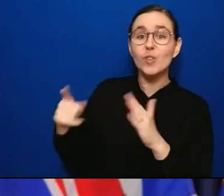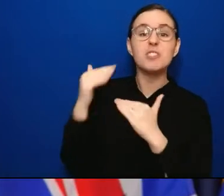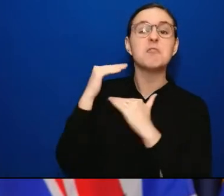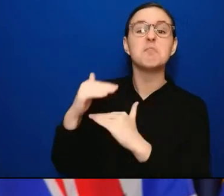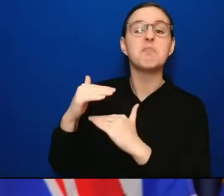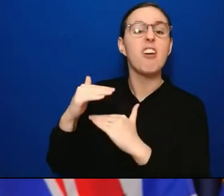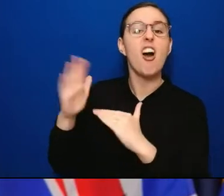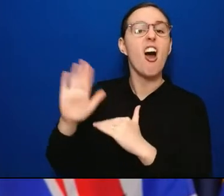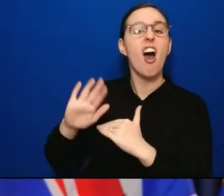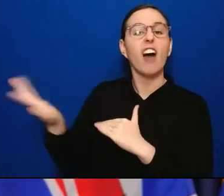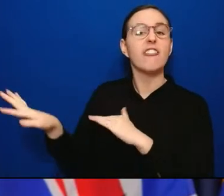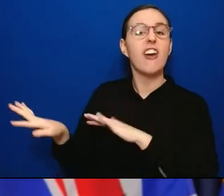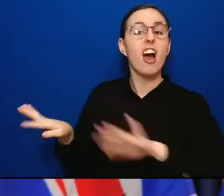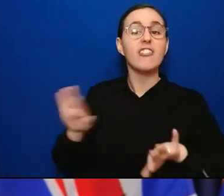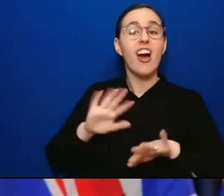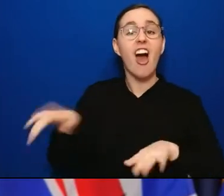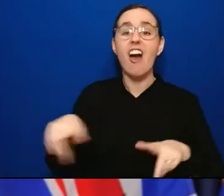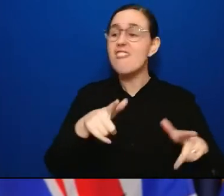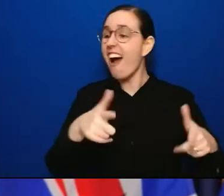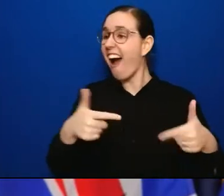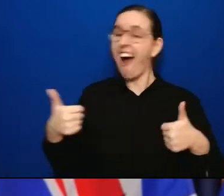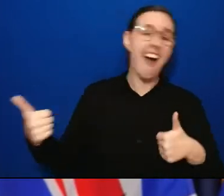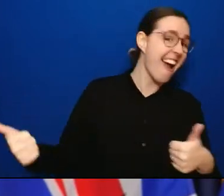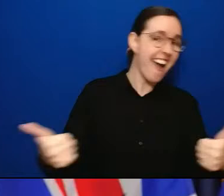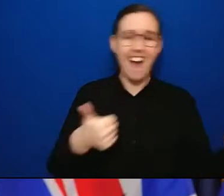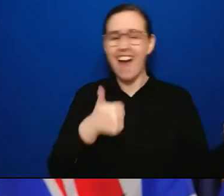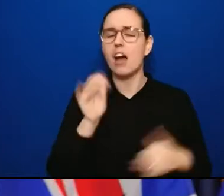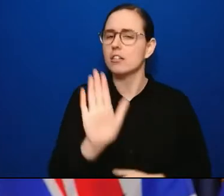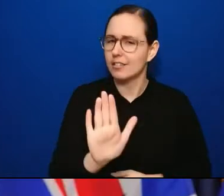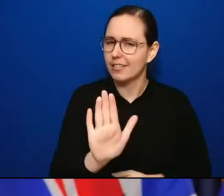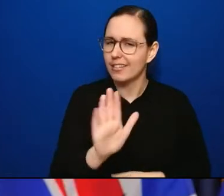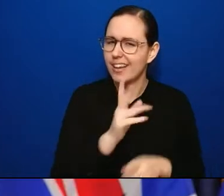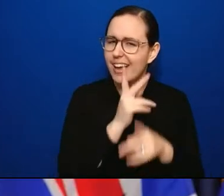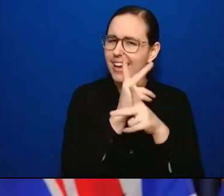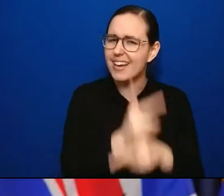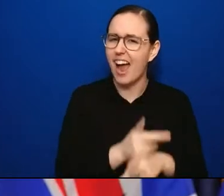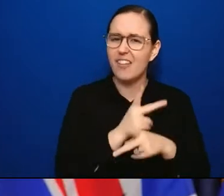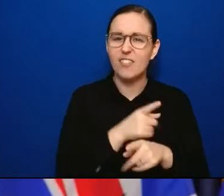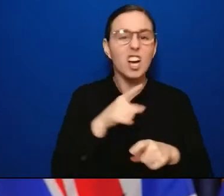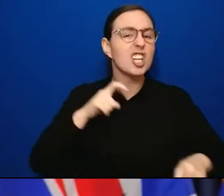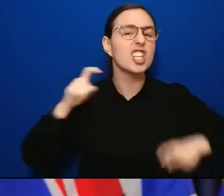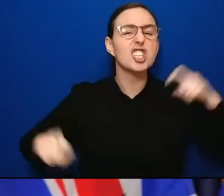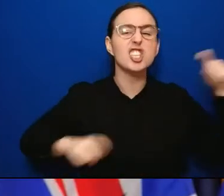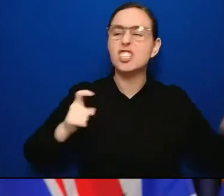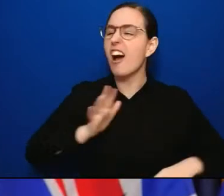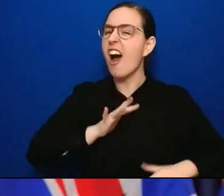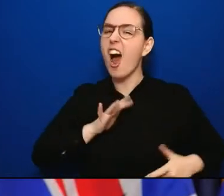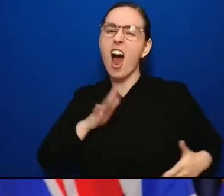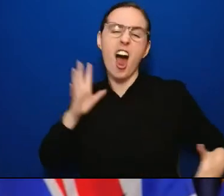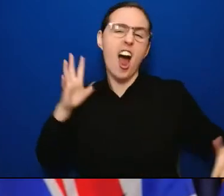we've all been out and about more. You need to take care. He's into activities we haven't done for a while and make sure